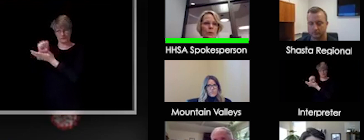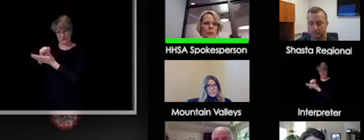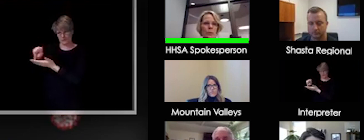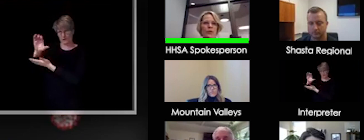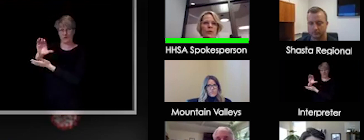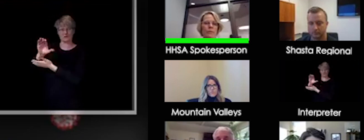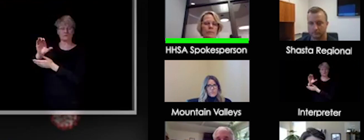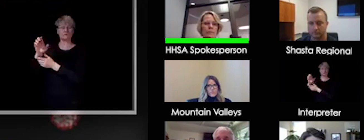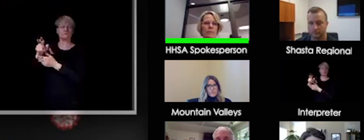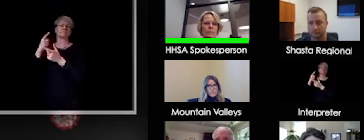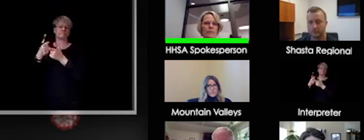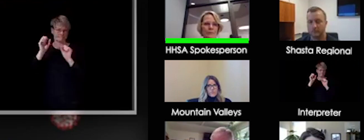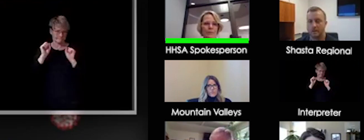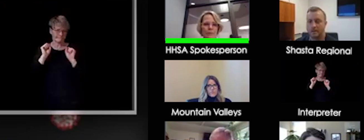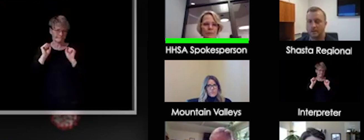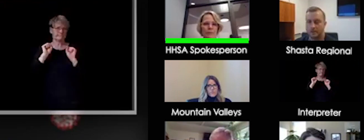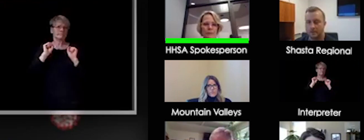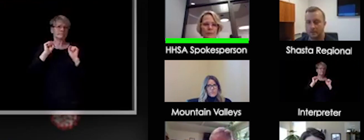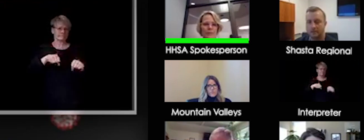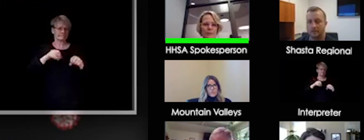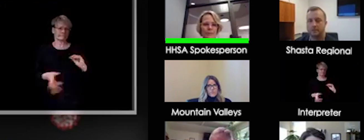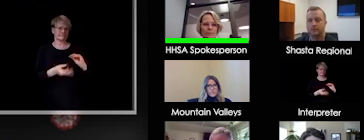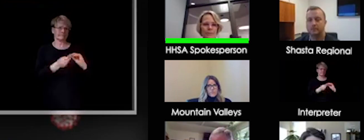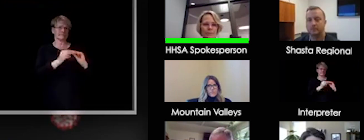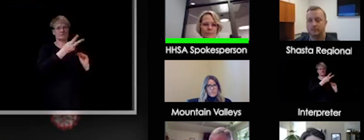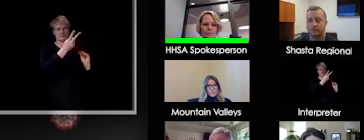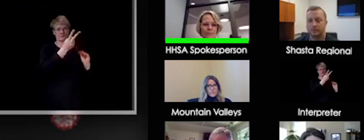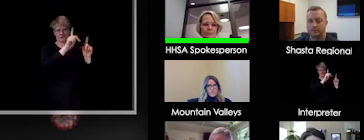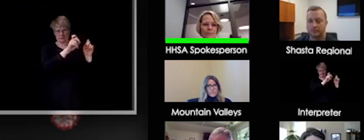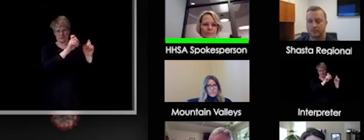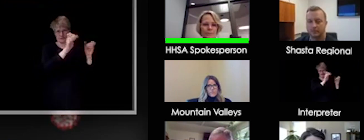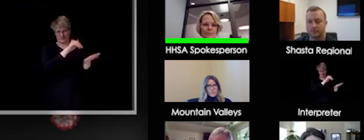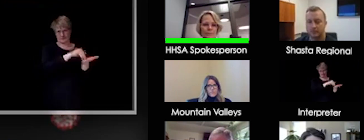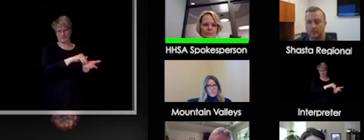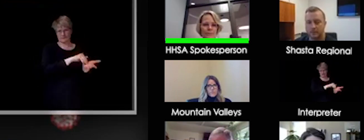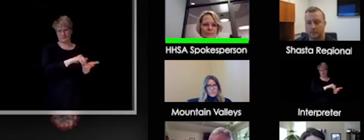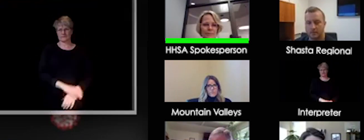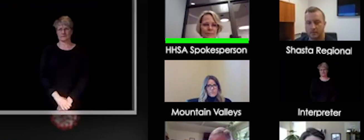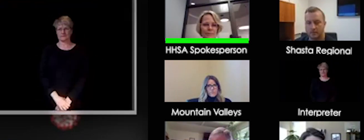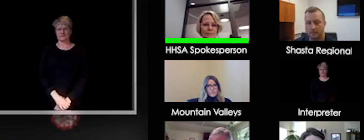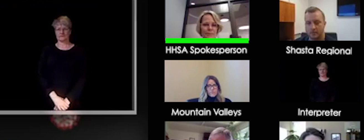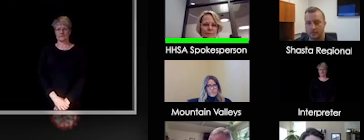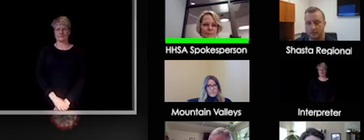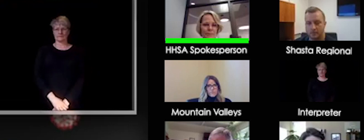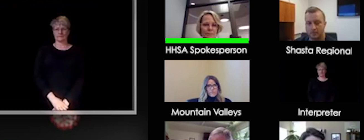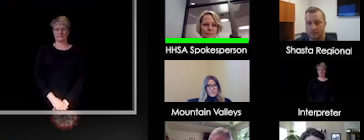lane. I think that we’re approaching that. And, we’ve picked up a number of asymptomatic